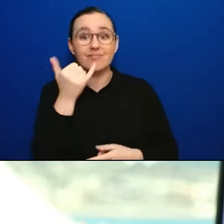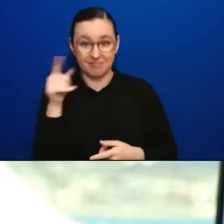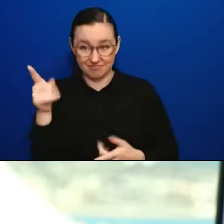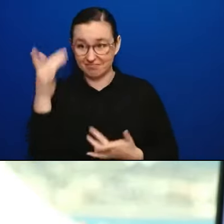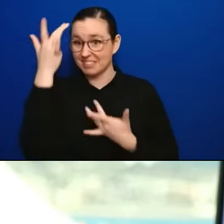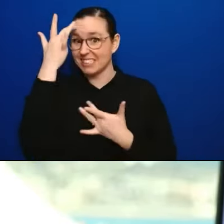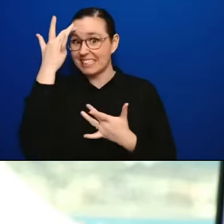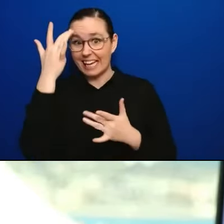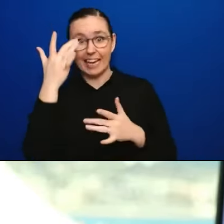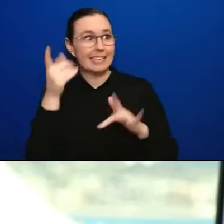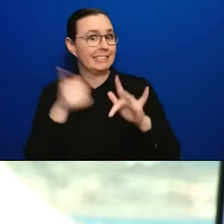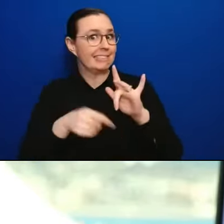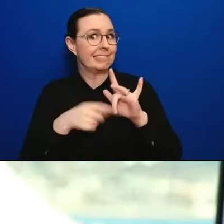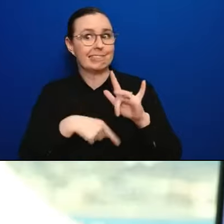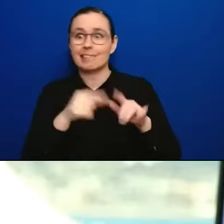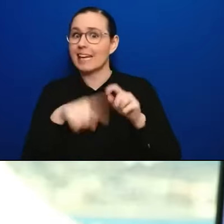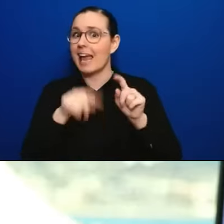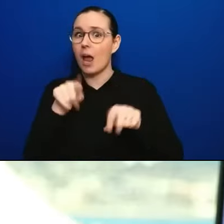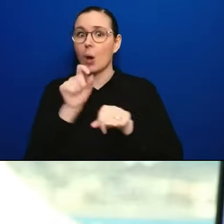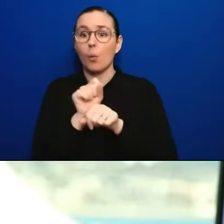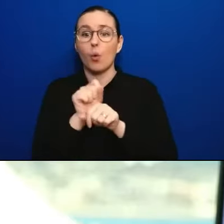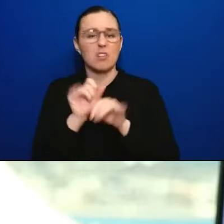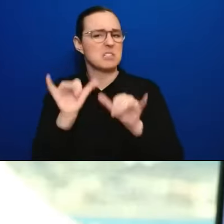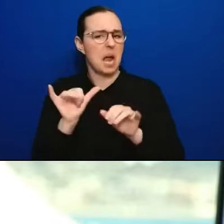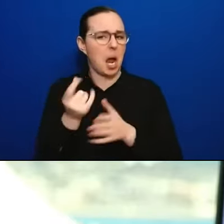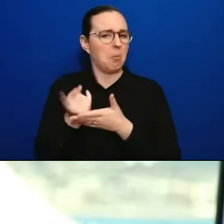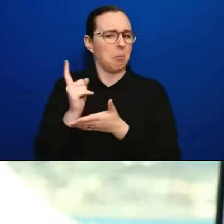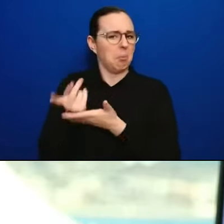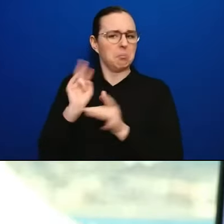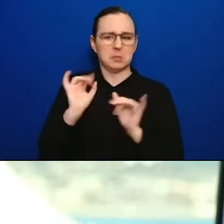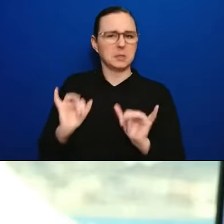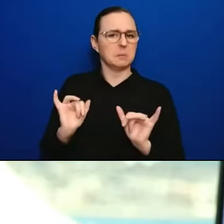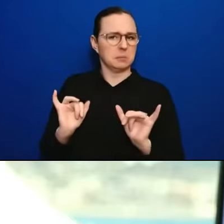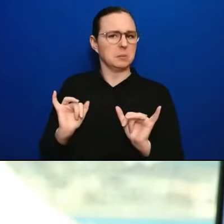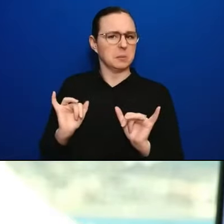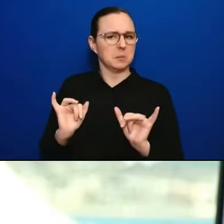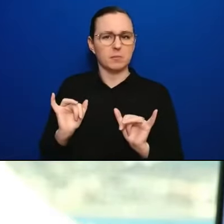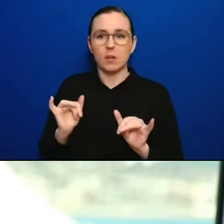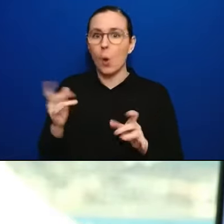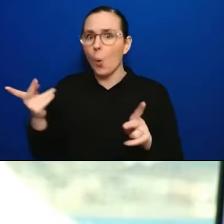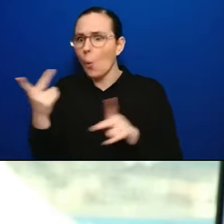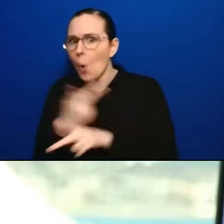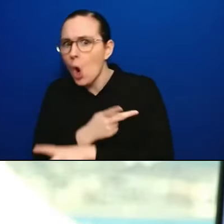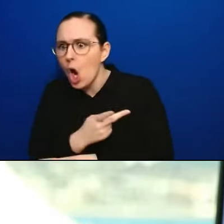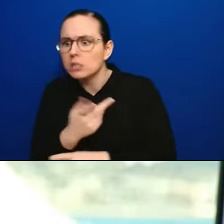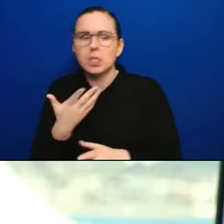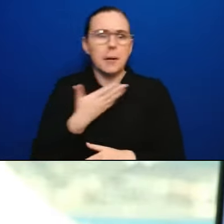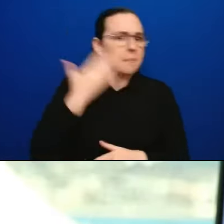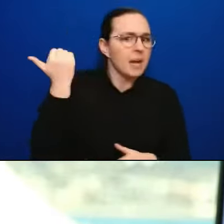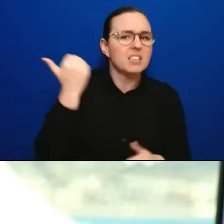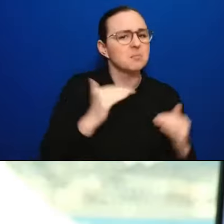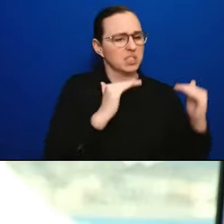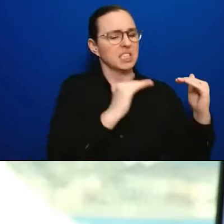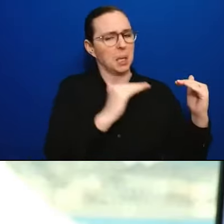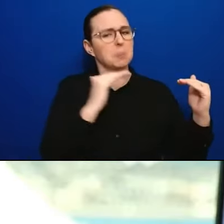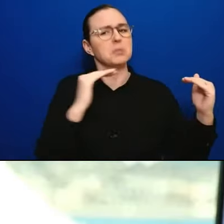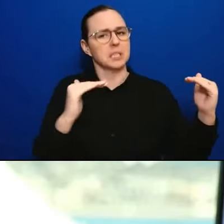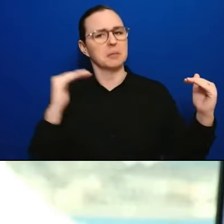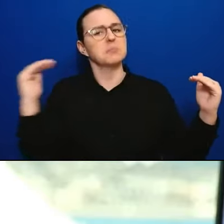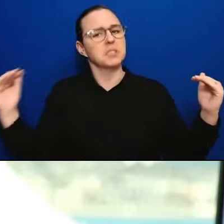relatively unchanged from last week or the week before. So the situation remains very challenging.